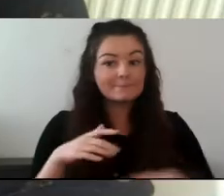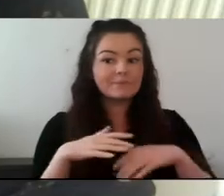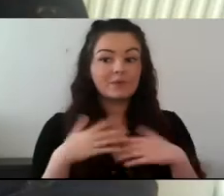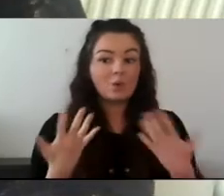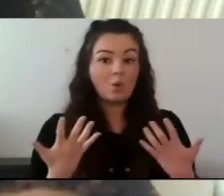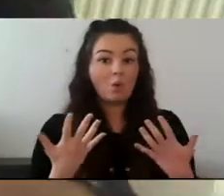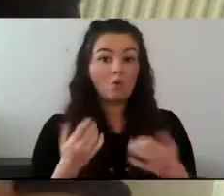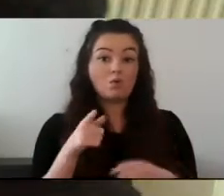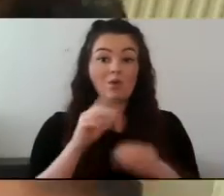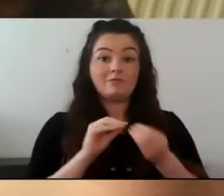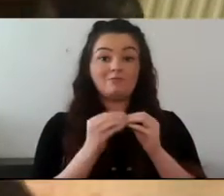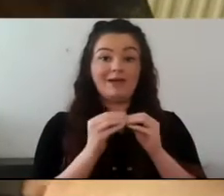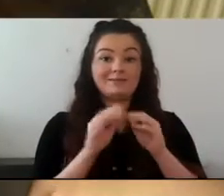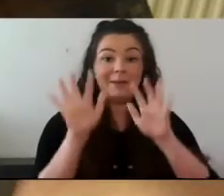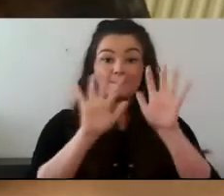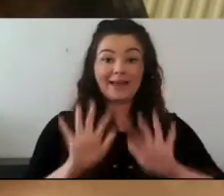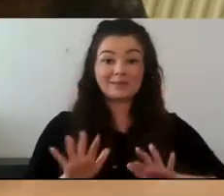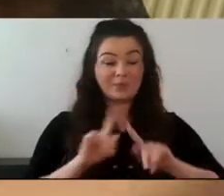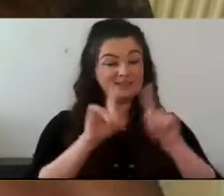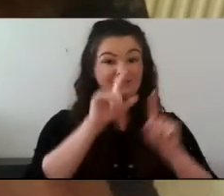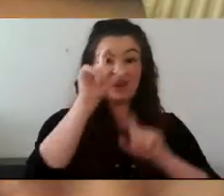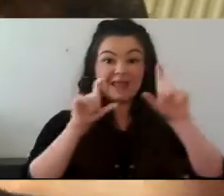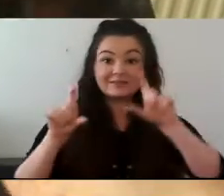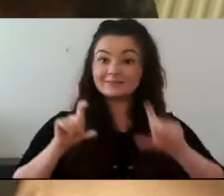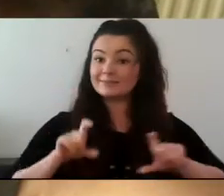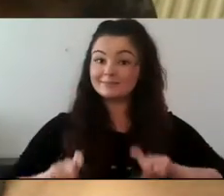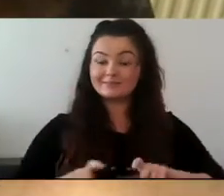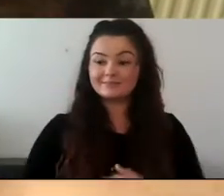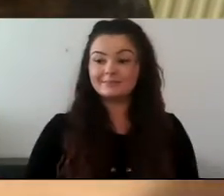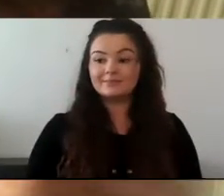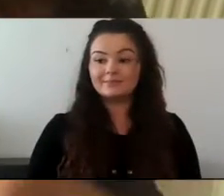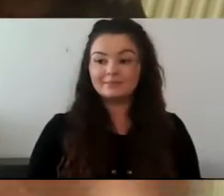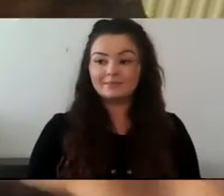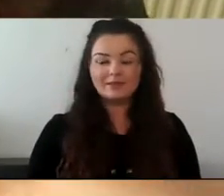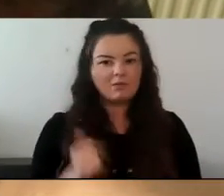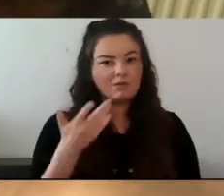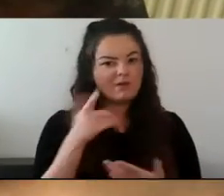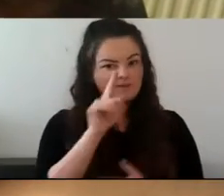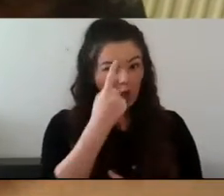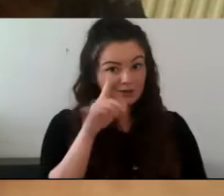pattern with letters. So before we put any paint on let's pick out some letters that we like